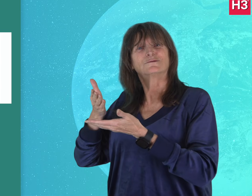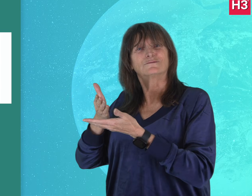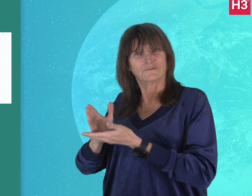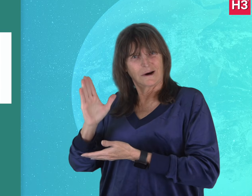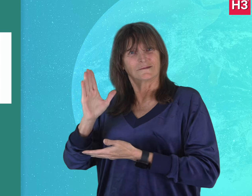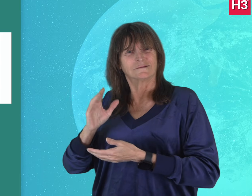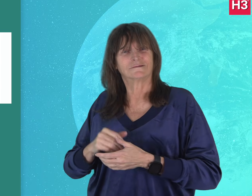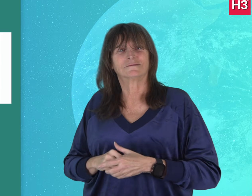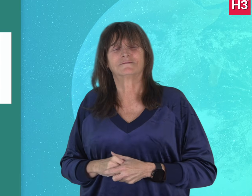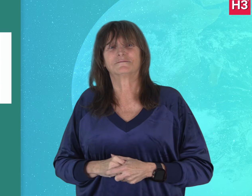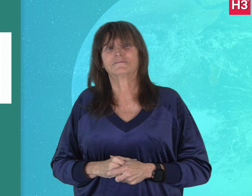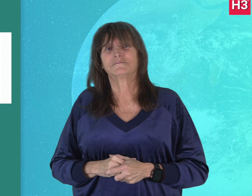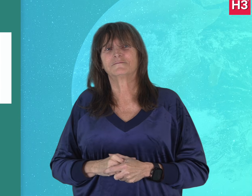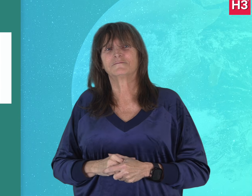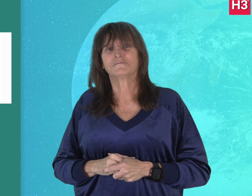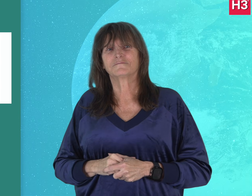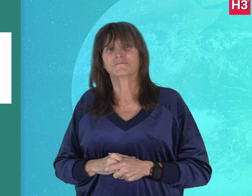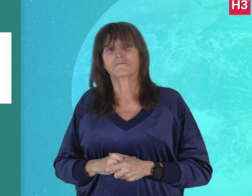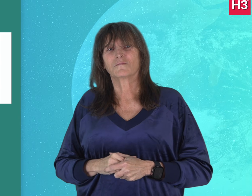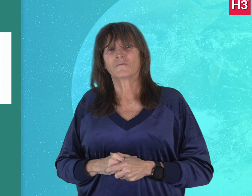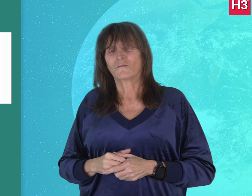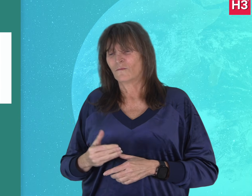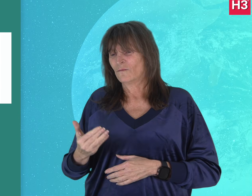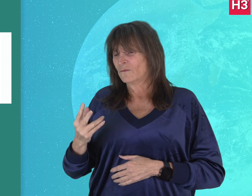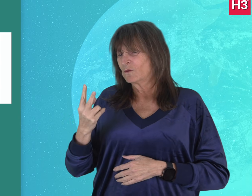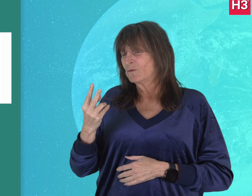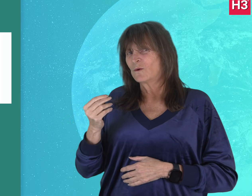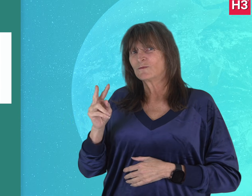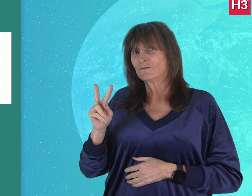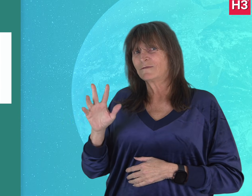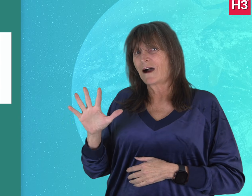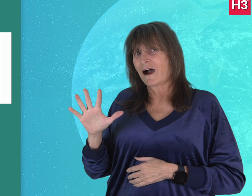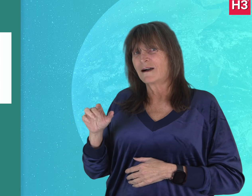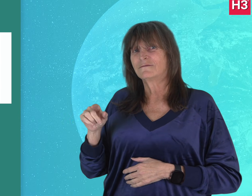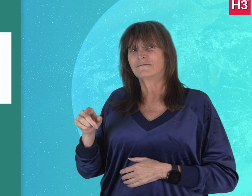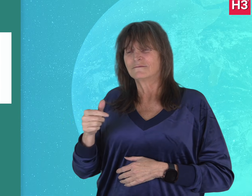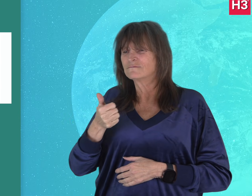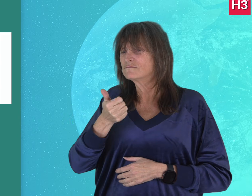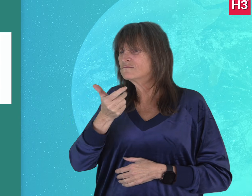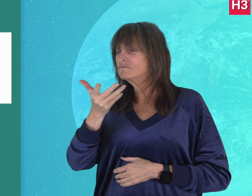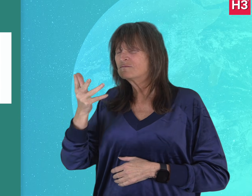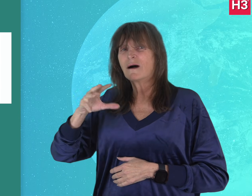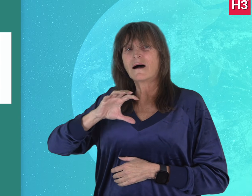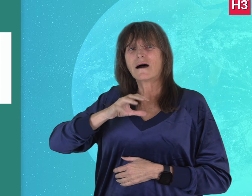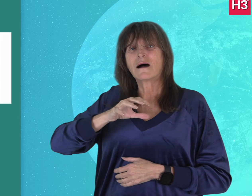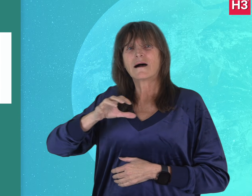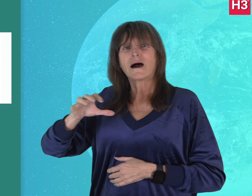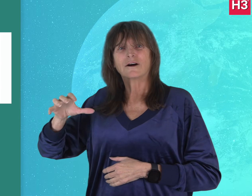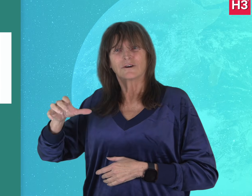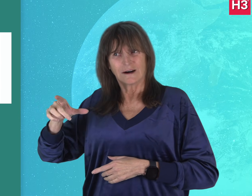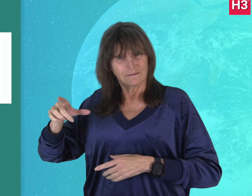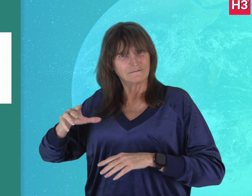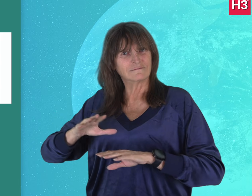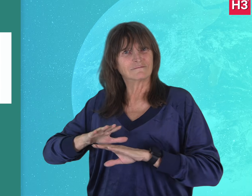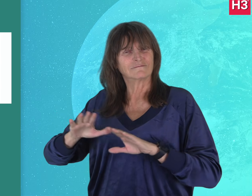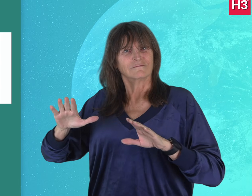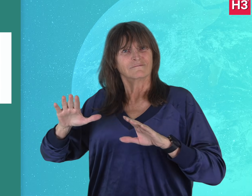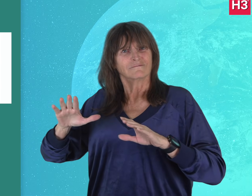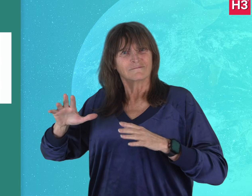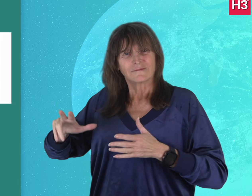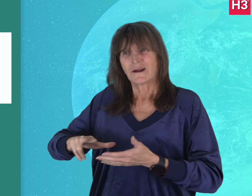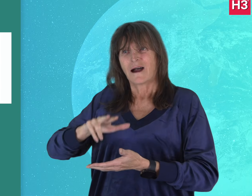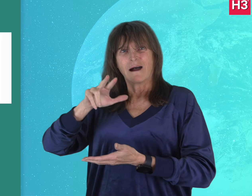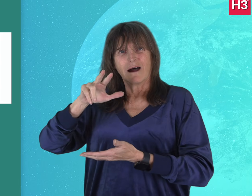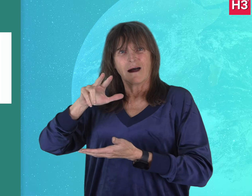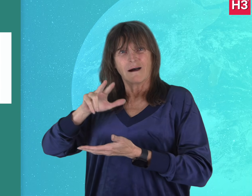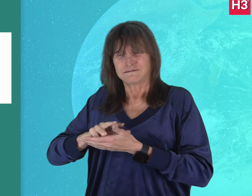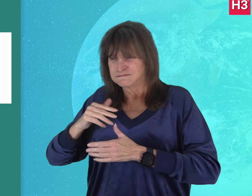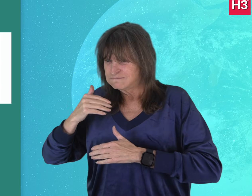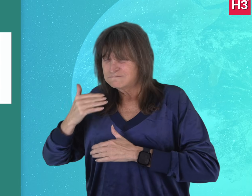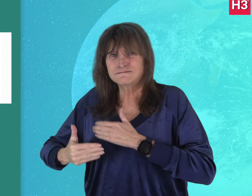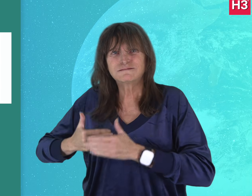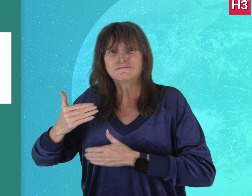In 2025, several countries made important progress: Cuba recognized Cuban